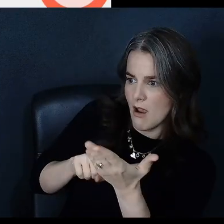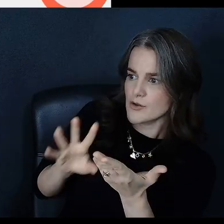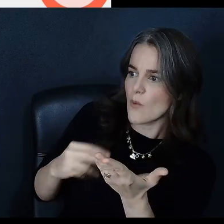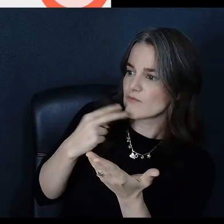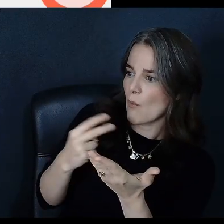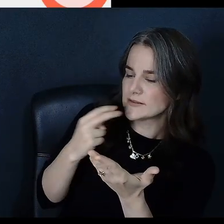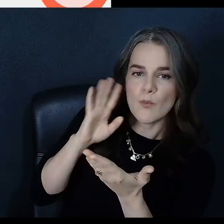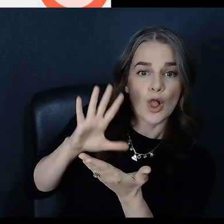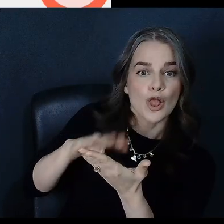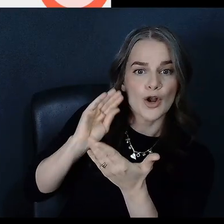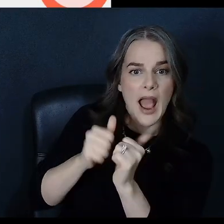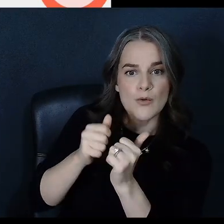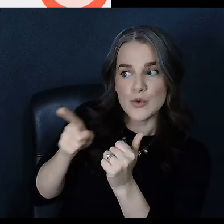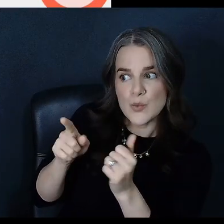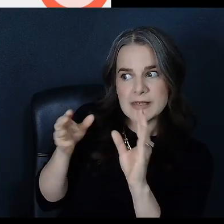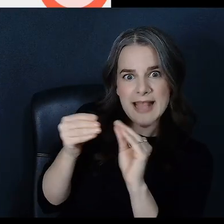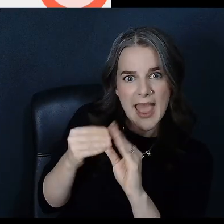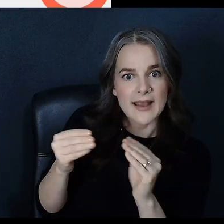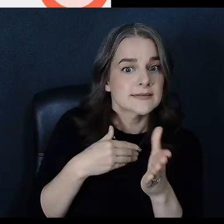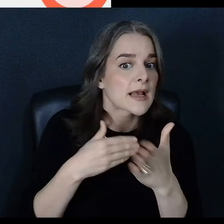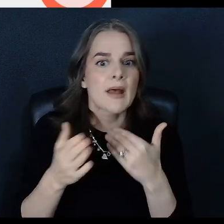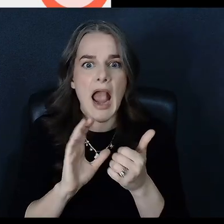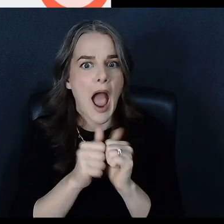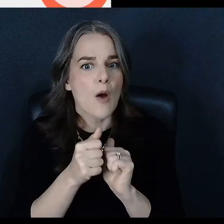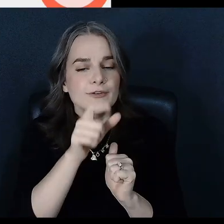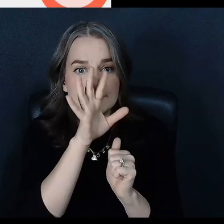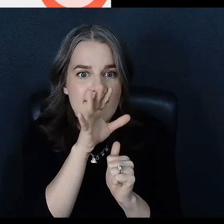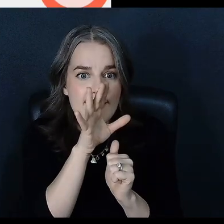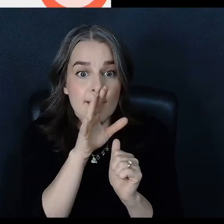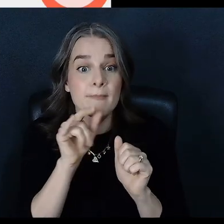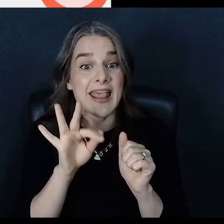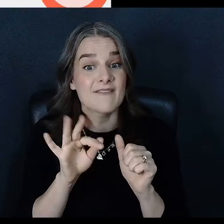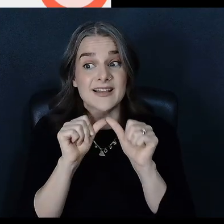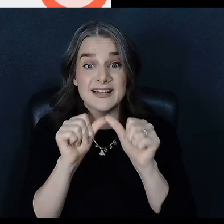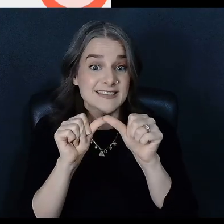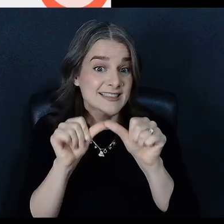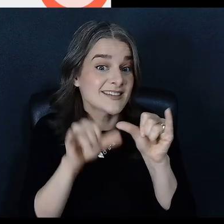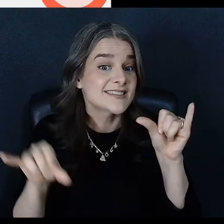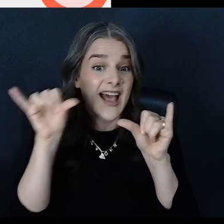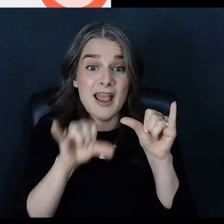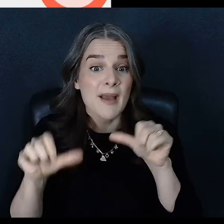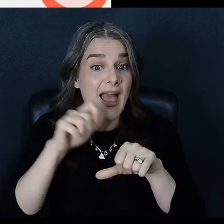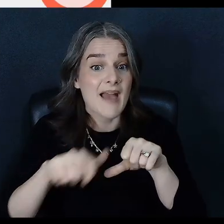So it didn't matter how I said a word. As long as I said a word consistently every time, it didn't matter.